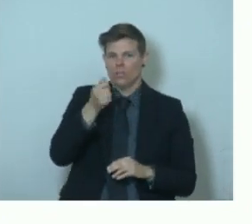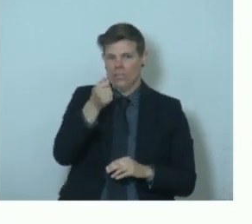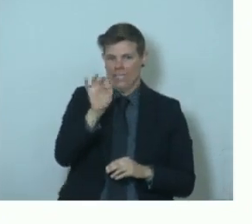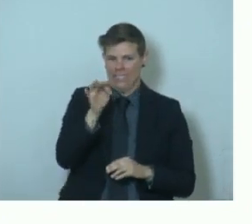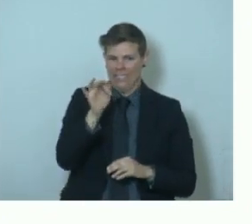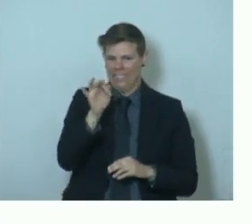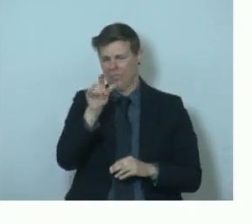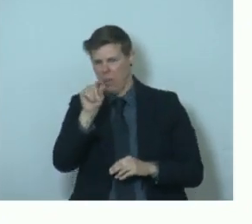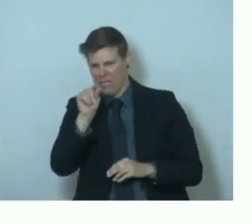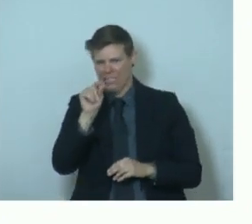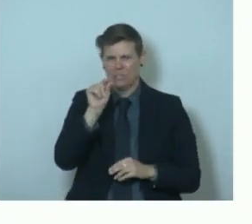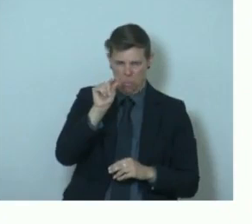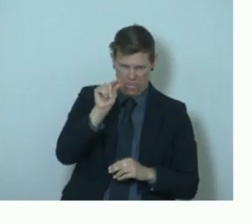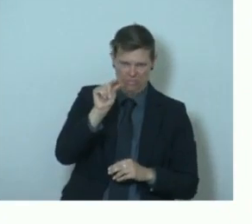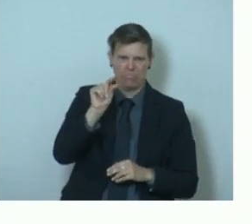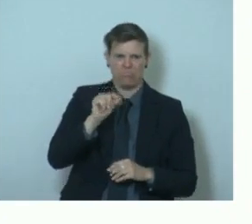UNDER 20 YEARS OF AGE.